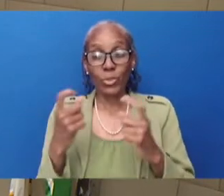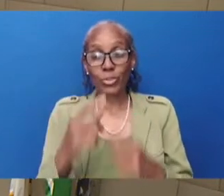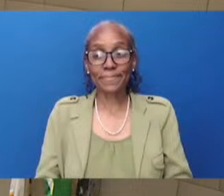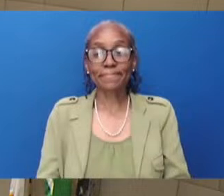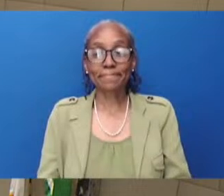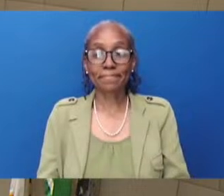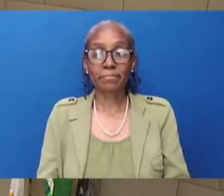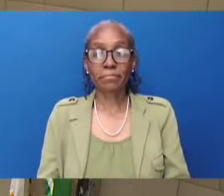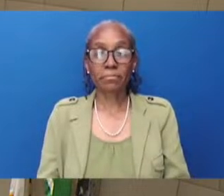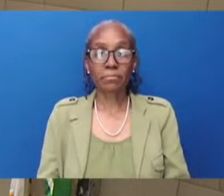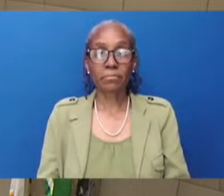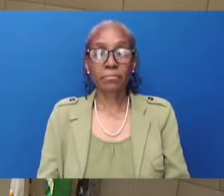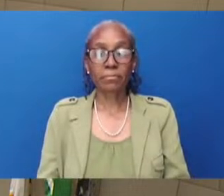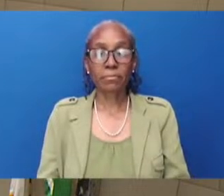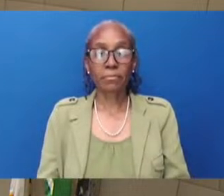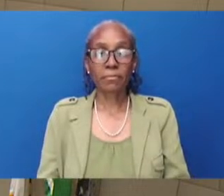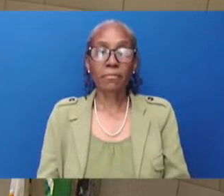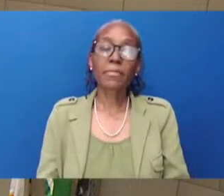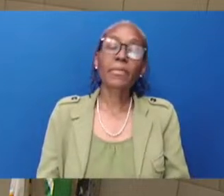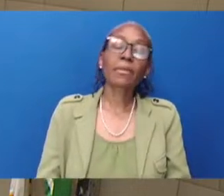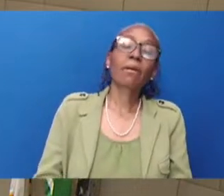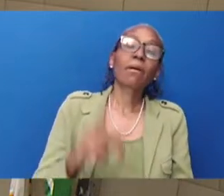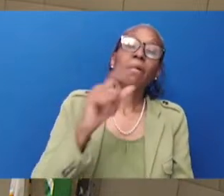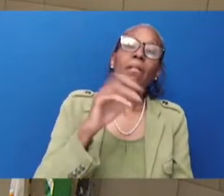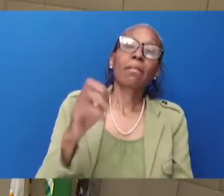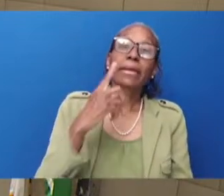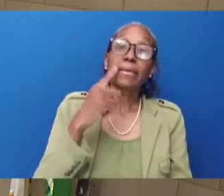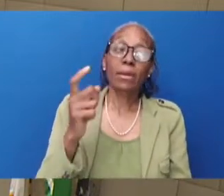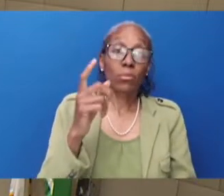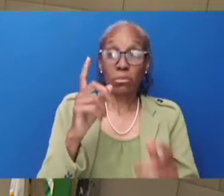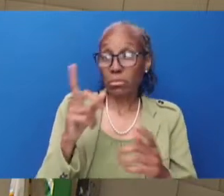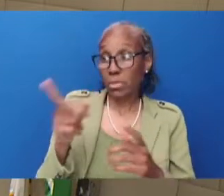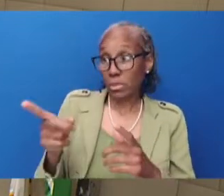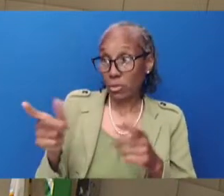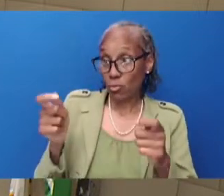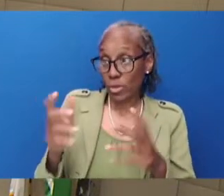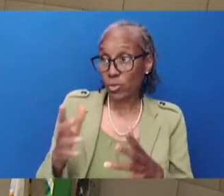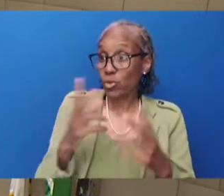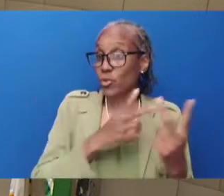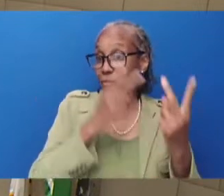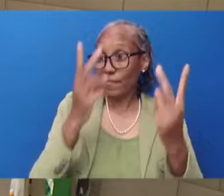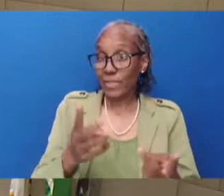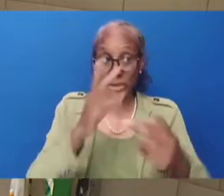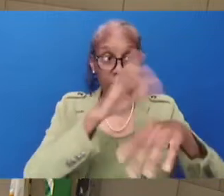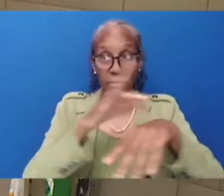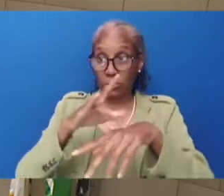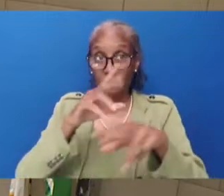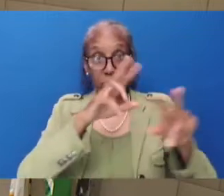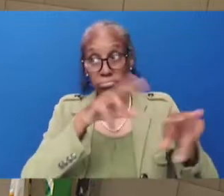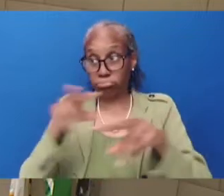WILLING DANCE PARTNER. ANY OTHER QUESTIONS?